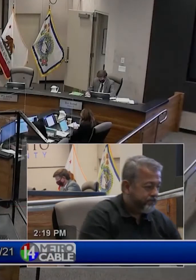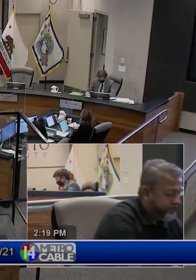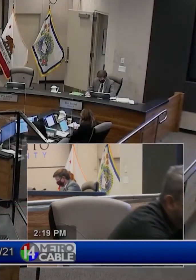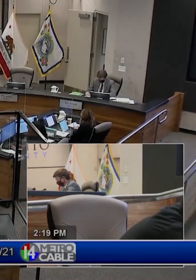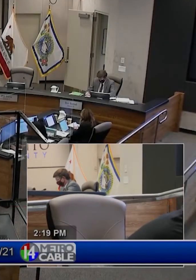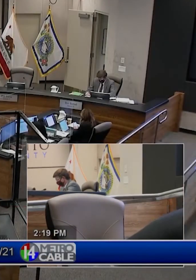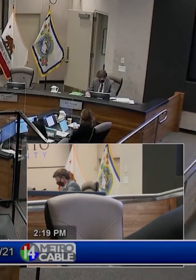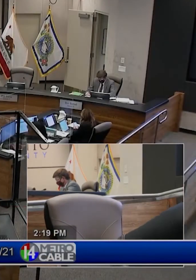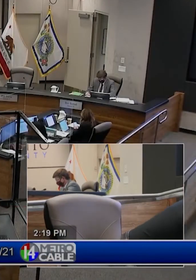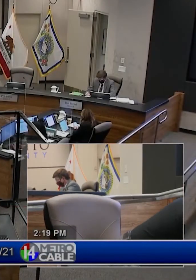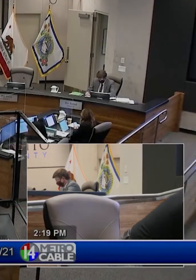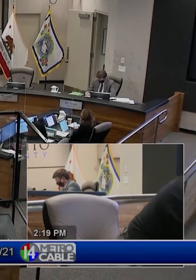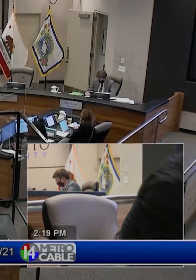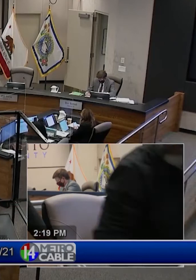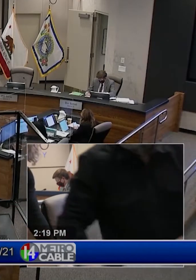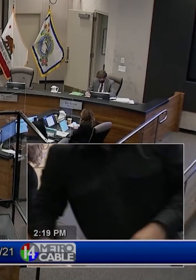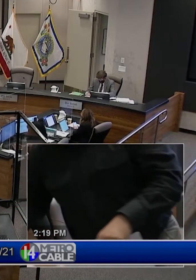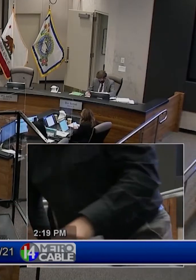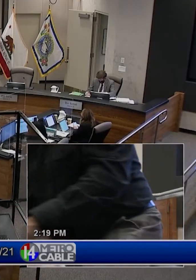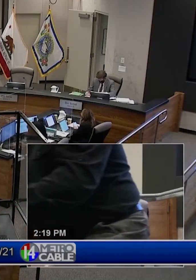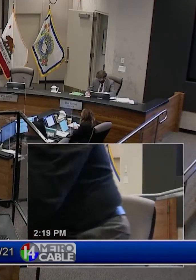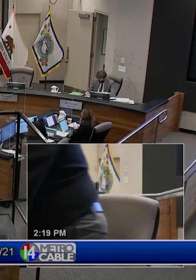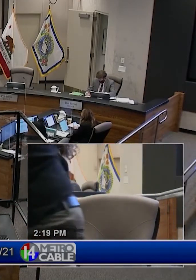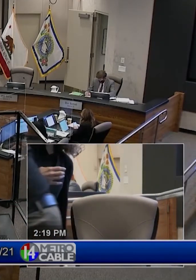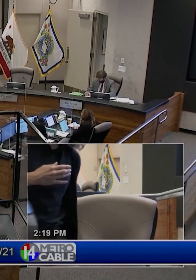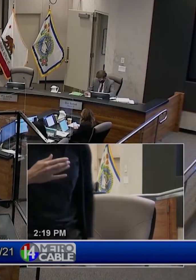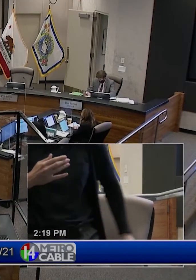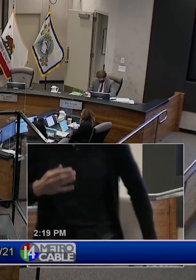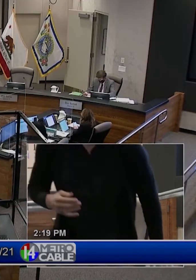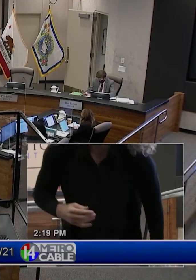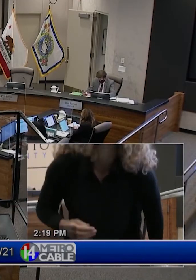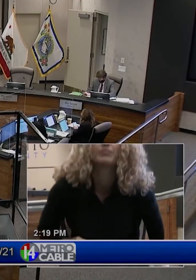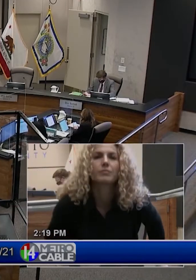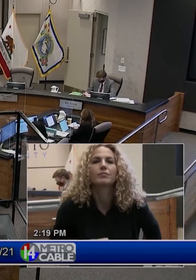THEM AS WE GO ALONG. >> THANK YOU, MR. YOKUM FOR THIS